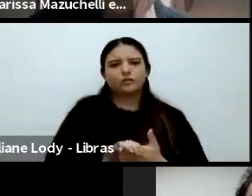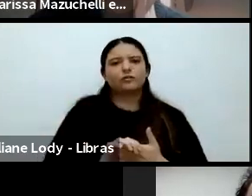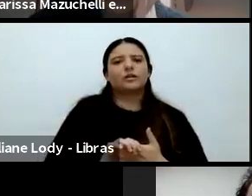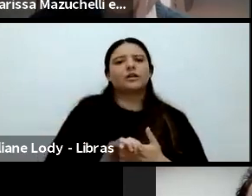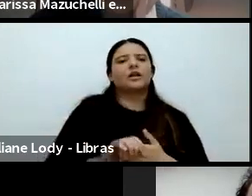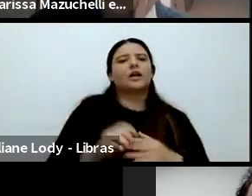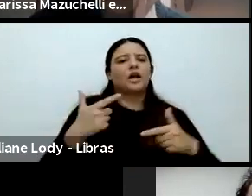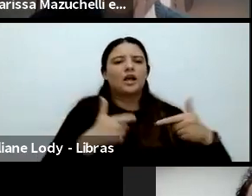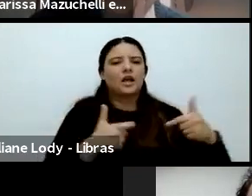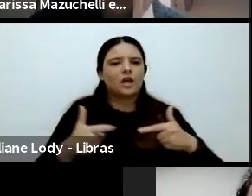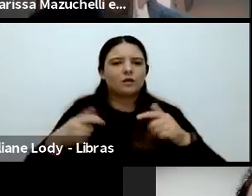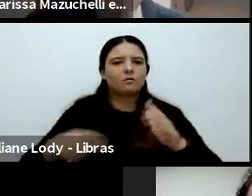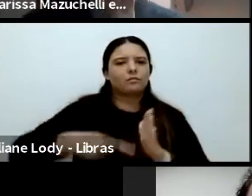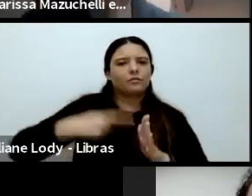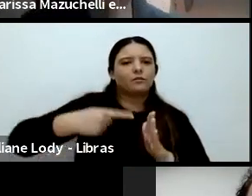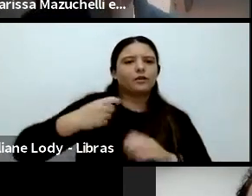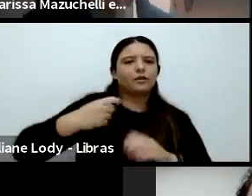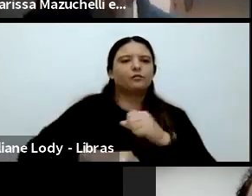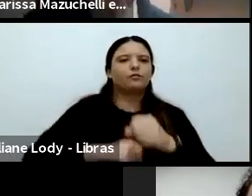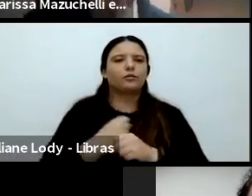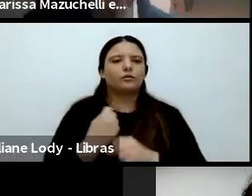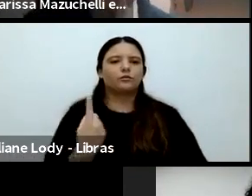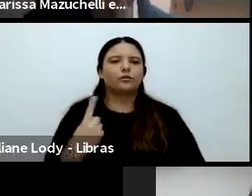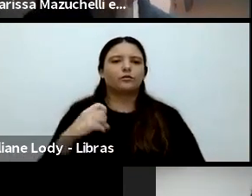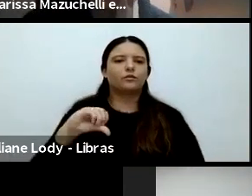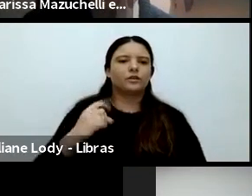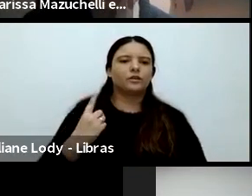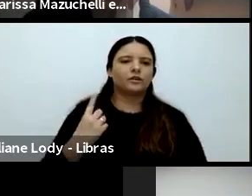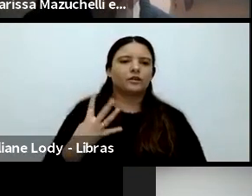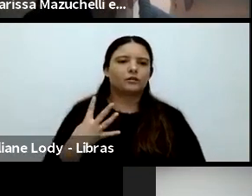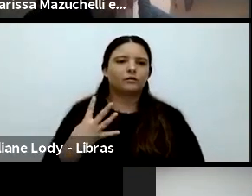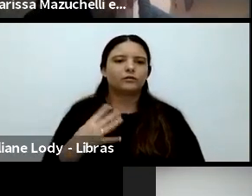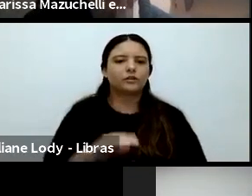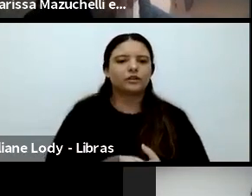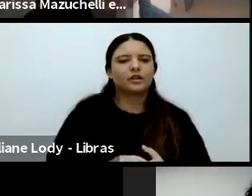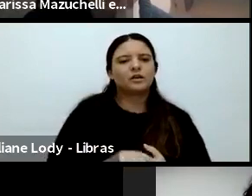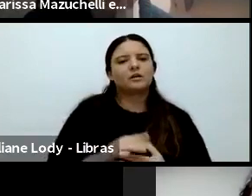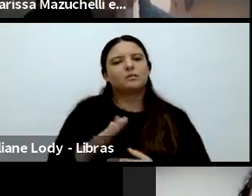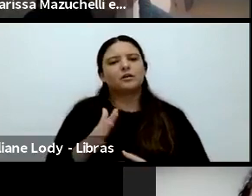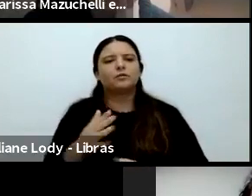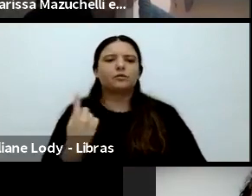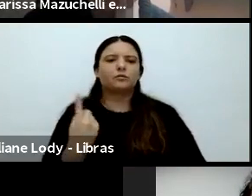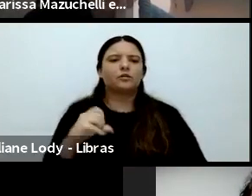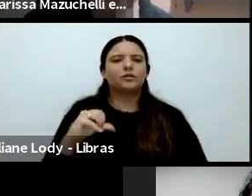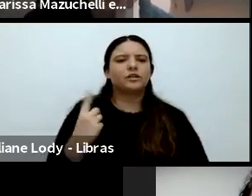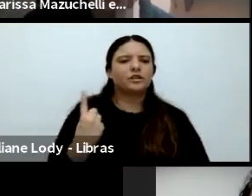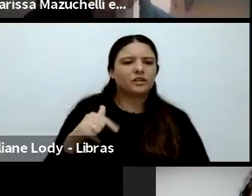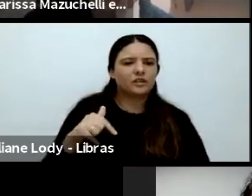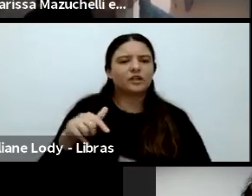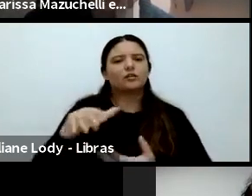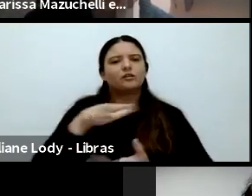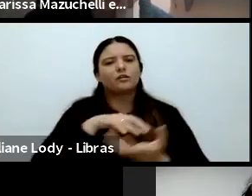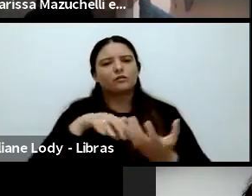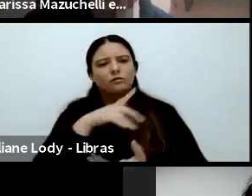So 1914 the beginning of World War One, it War. 119 17 bolster that 119 17 bolshevik Revolution 19. 1919 world War One na 1919 world War One ends, but